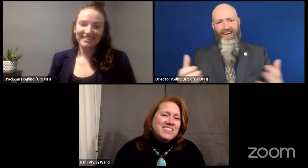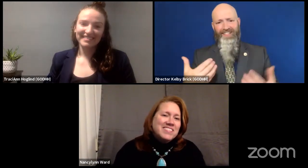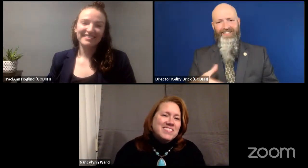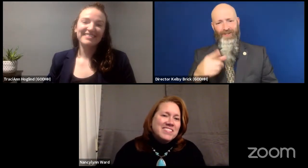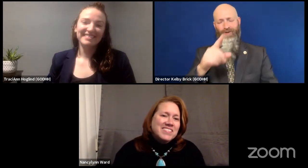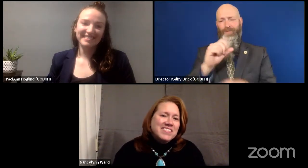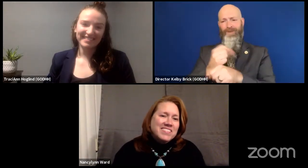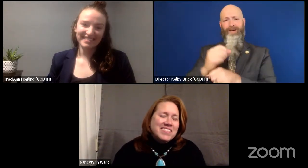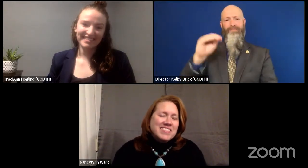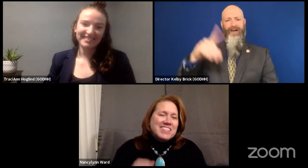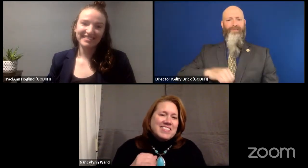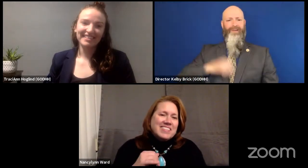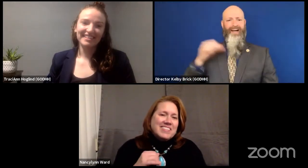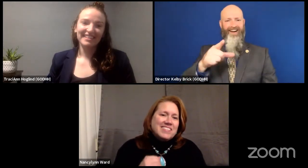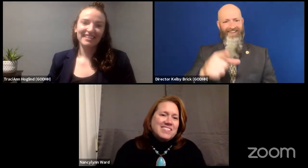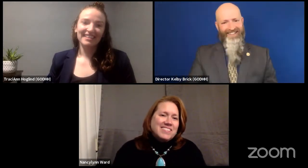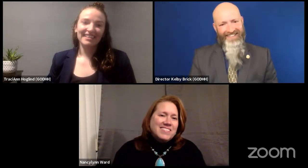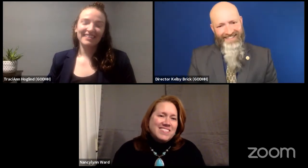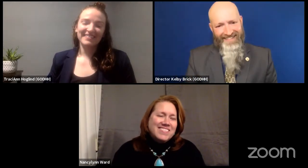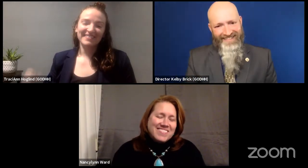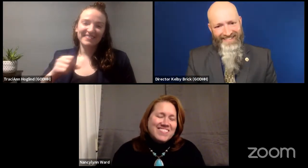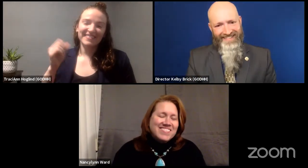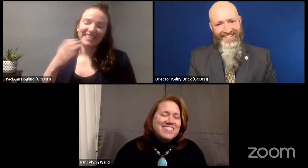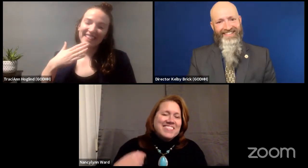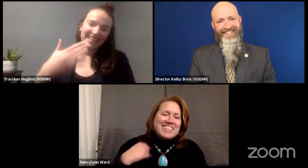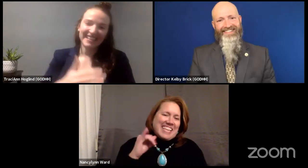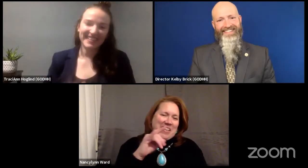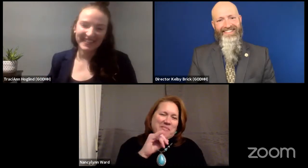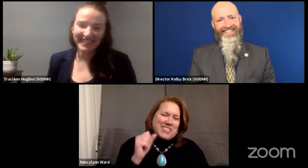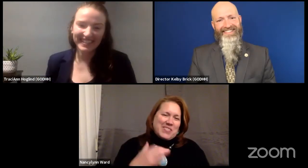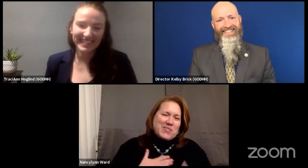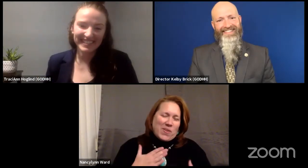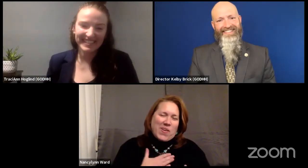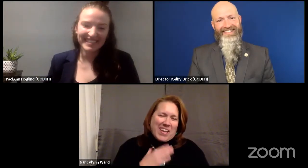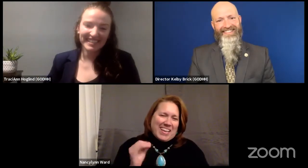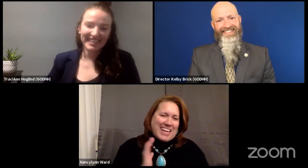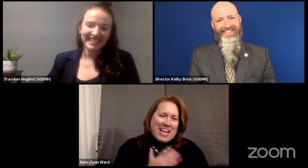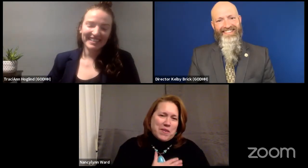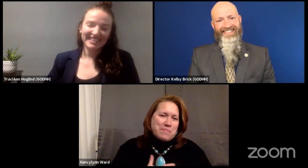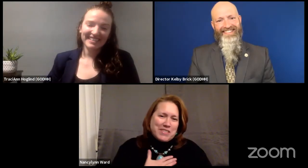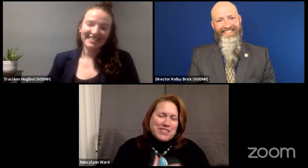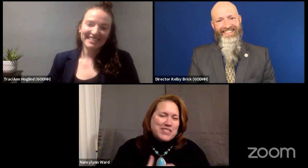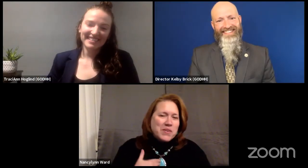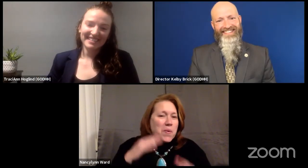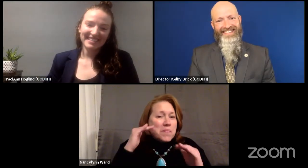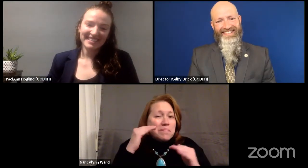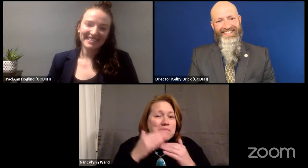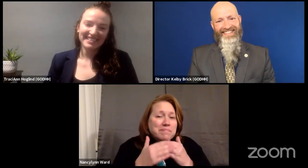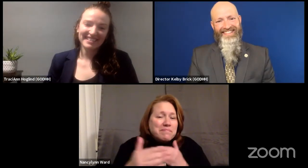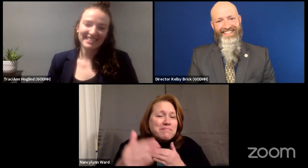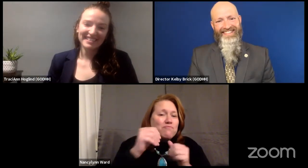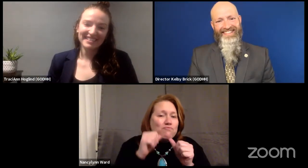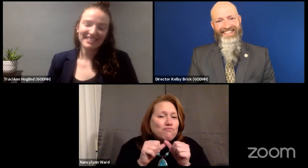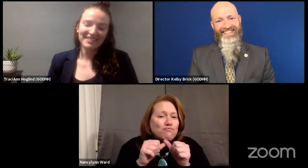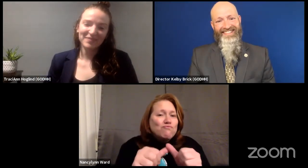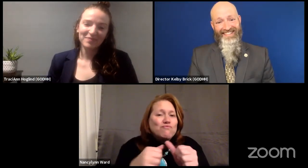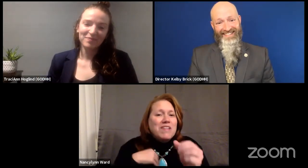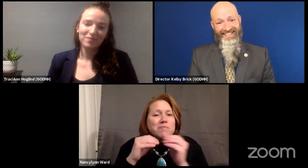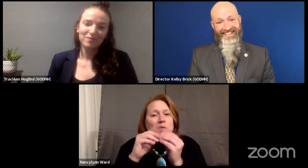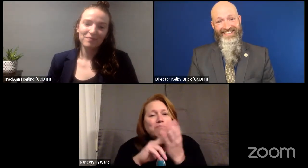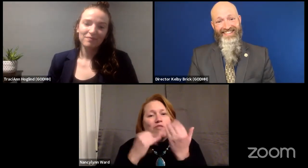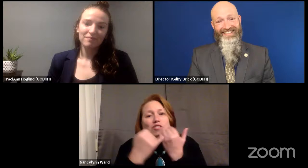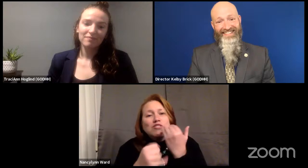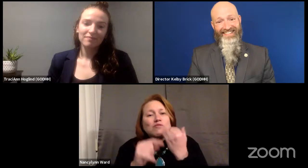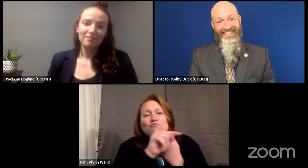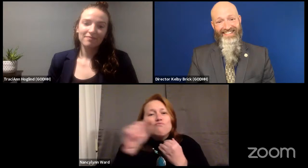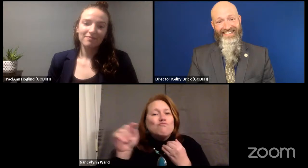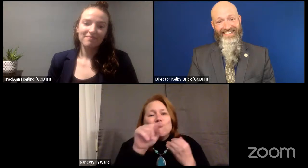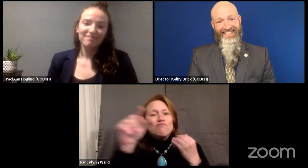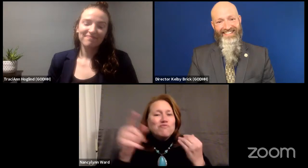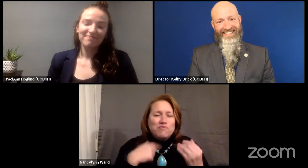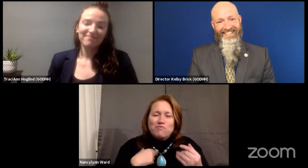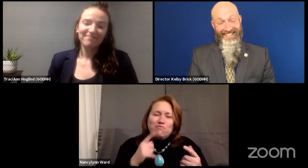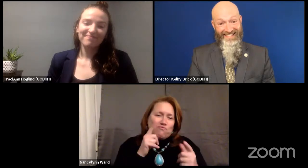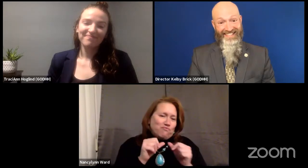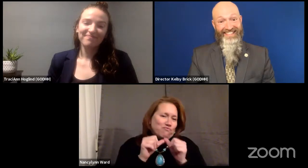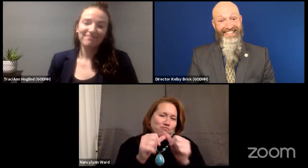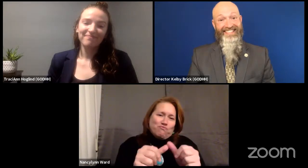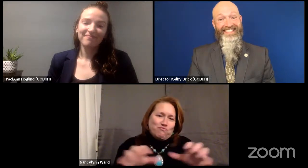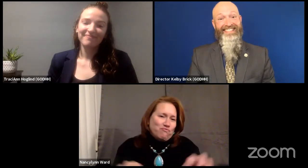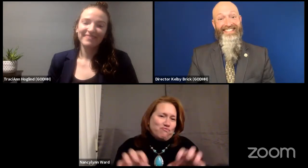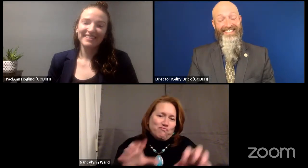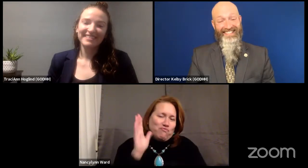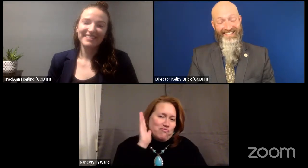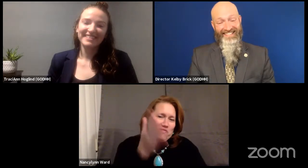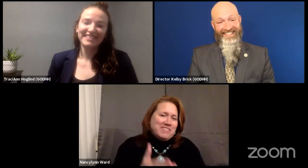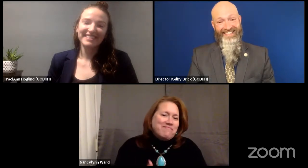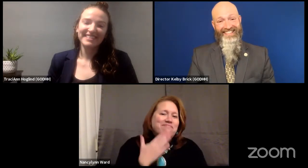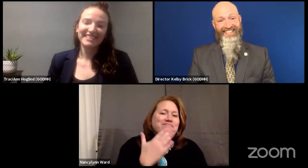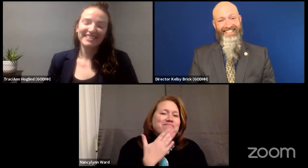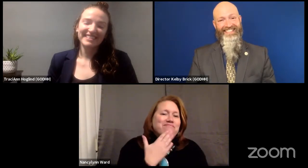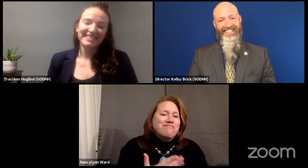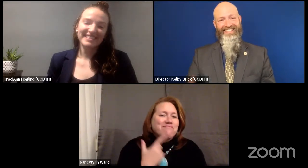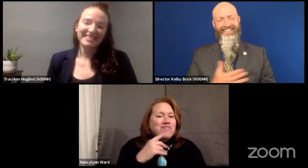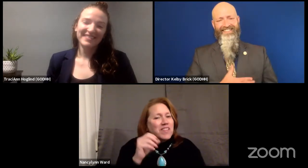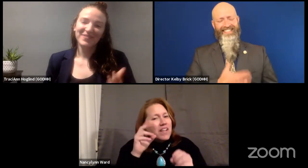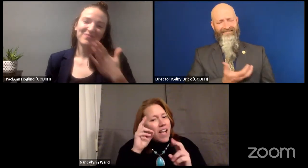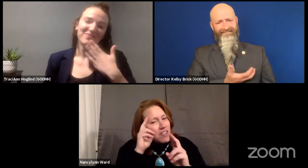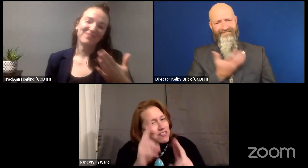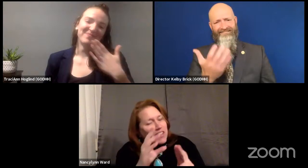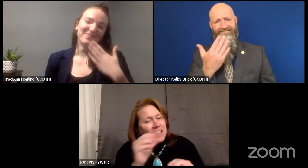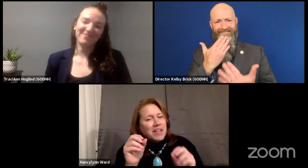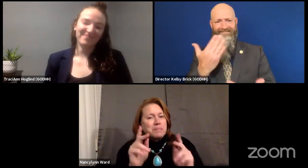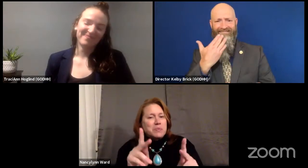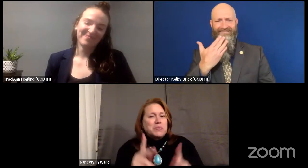you. NANCYLYNN WARD: Thank you so much for the